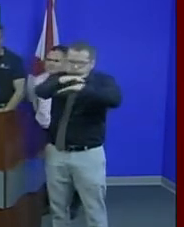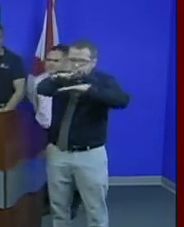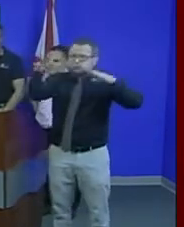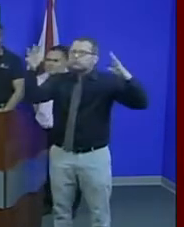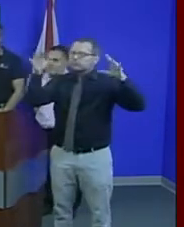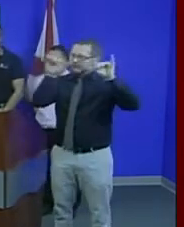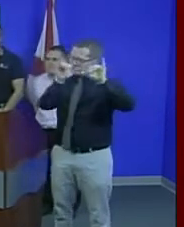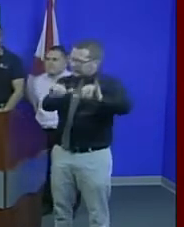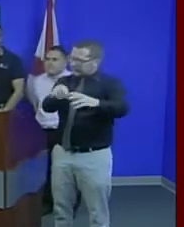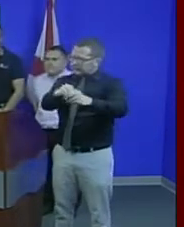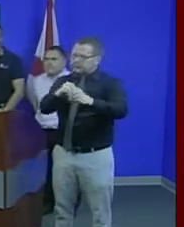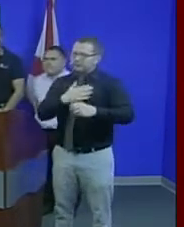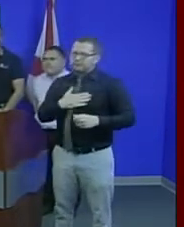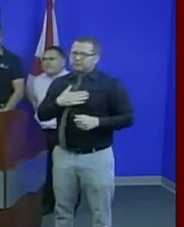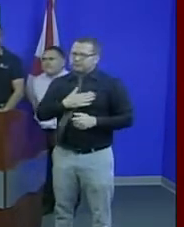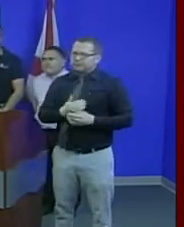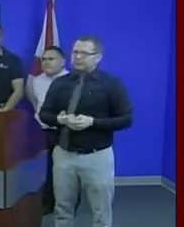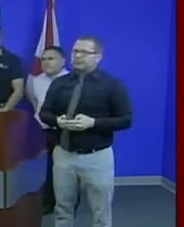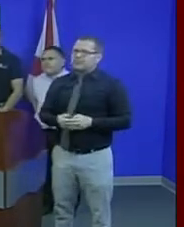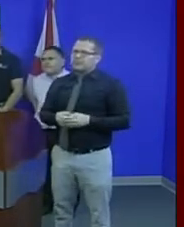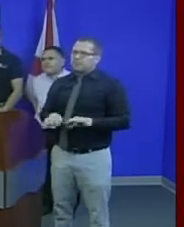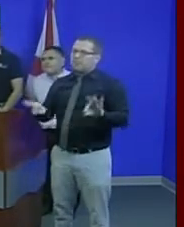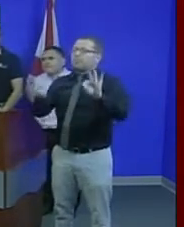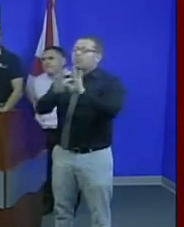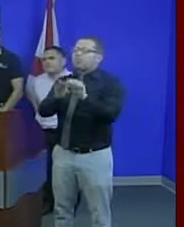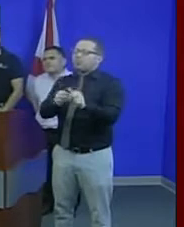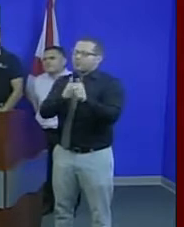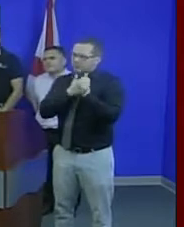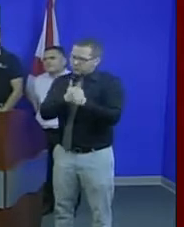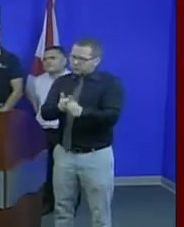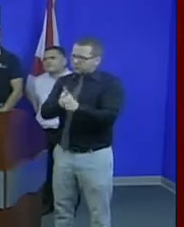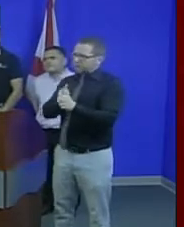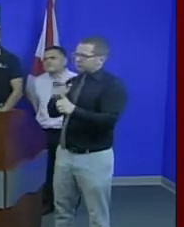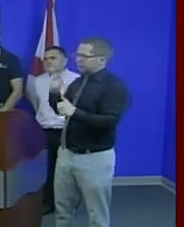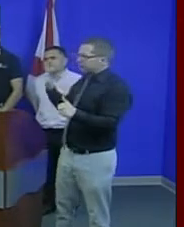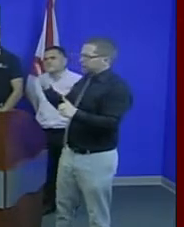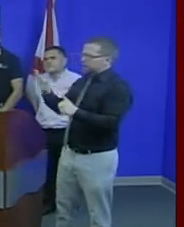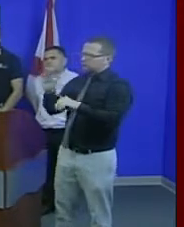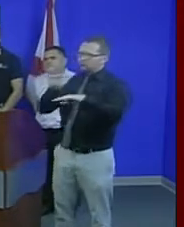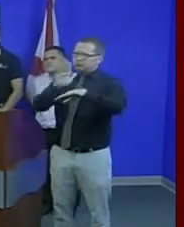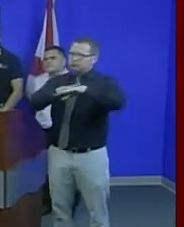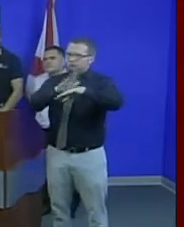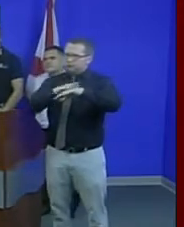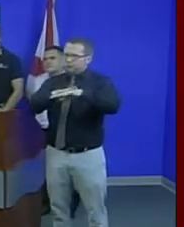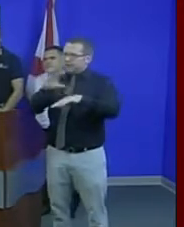FOR INFORMATION FOLLOW BROWARD SHERIFF ON FACEBOOK AND BROWARD SHERIFF ON TWITTER.